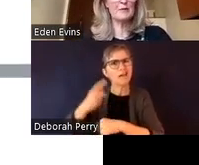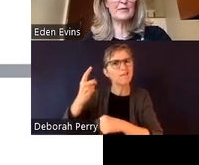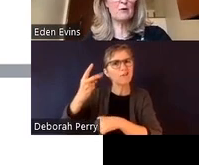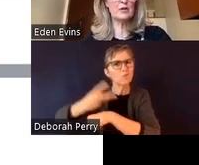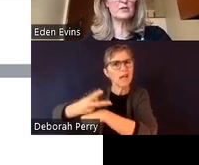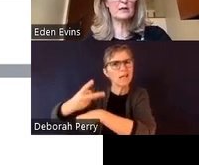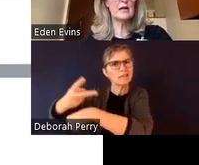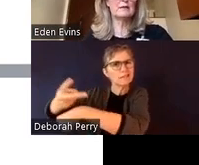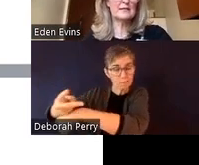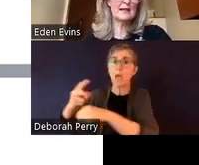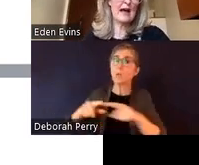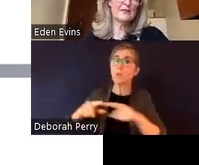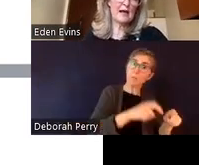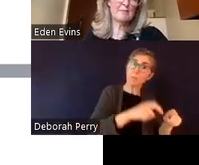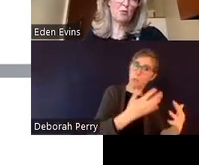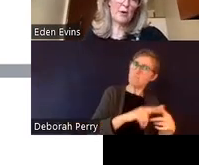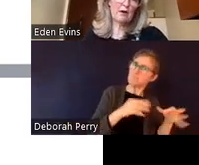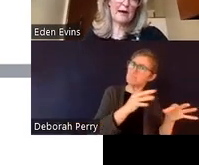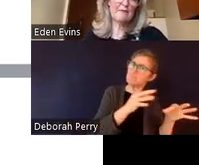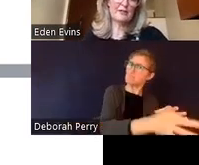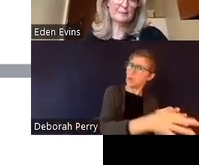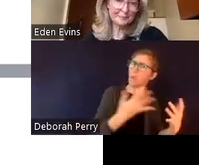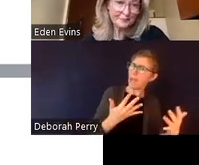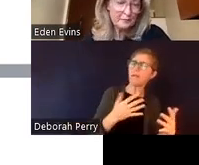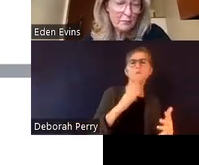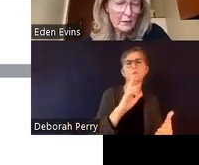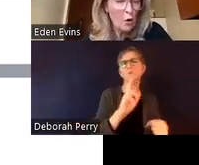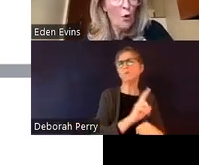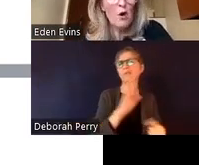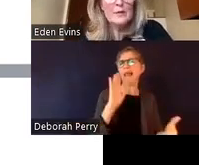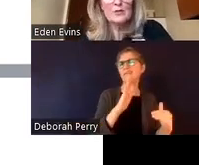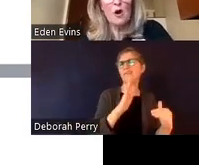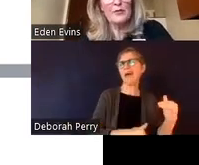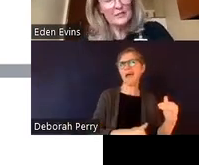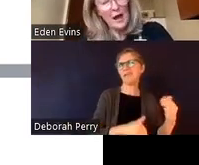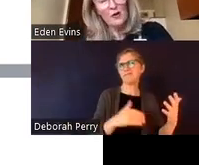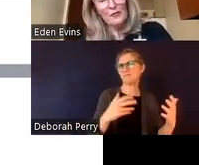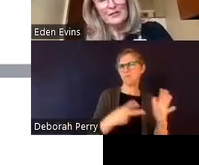and they were using less than a half a time per week on average. What we saw that's not on this